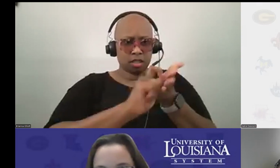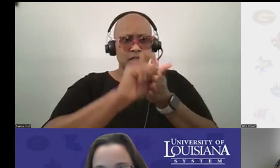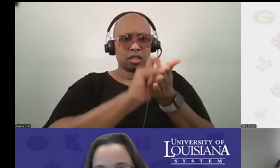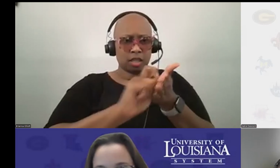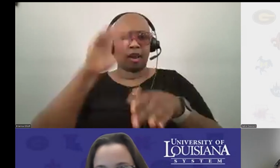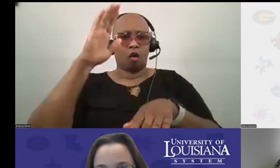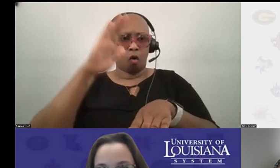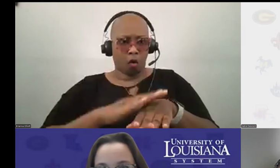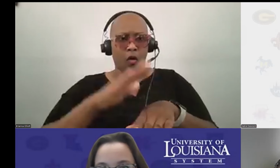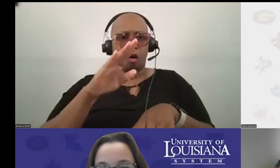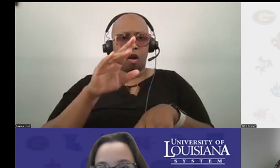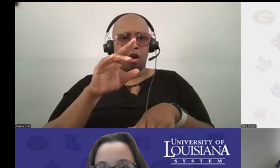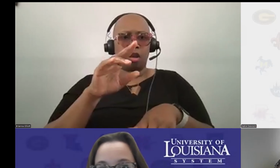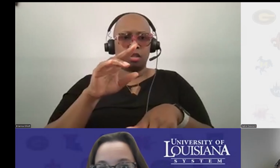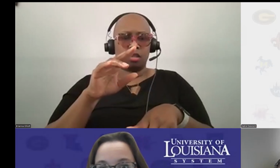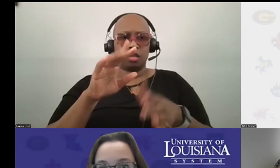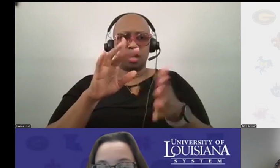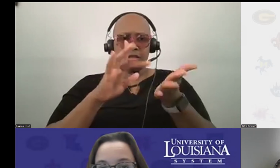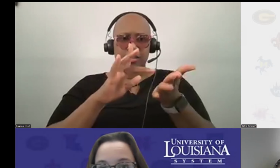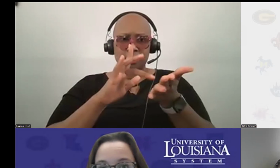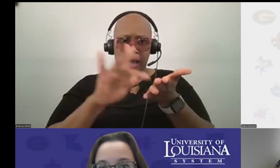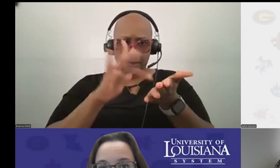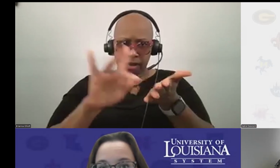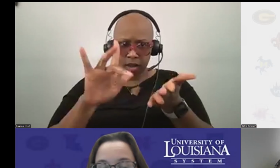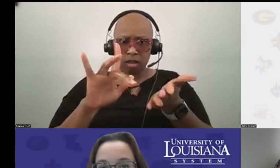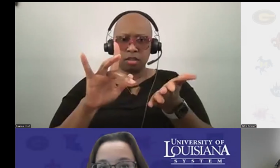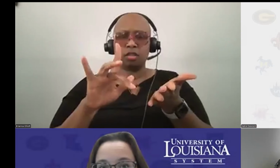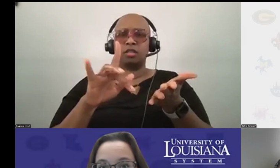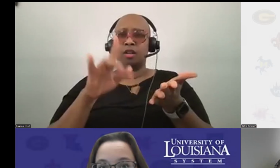students. That That's a really really tricky one because again, you need to make sure that it's